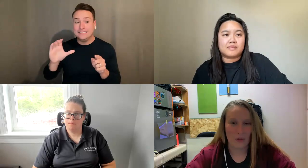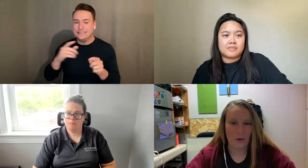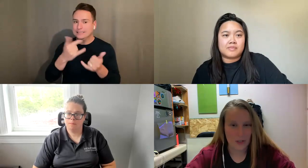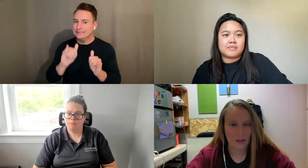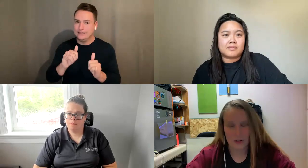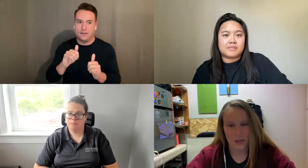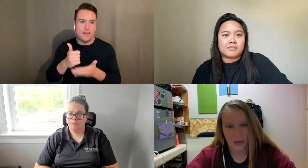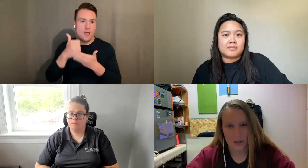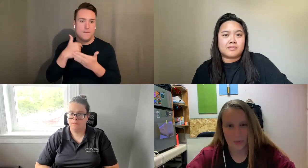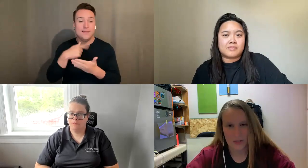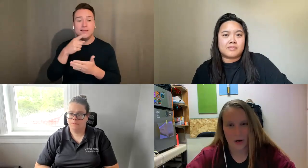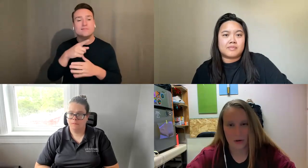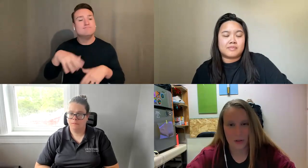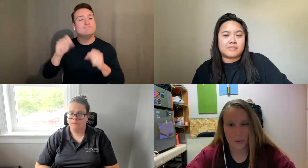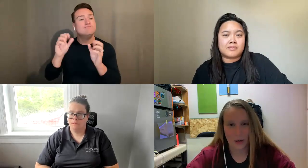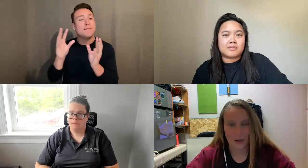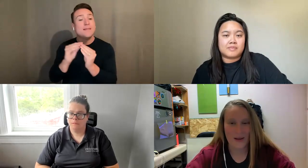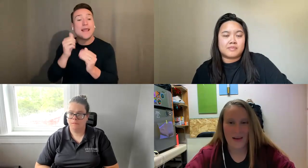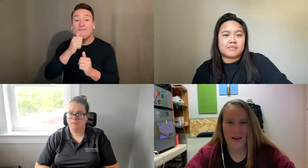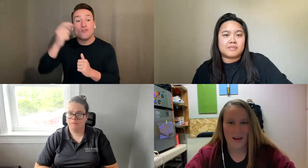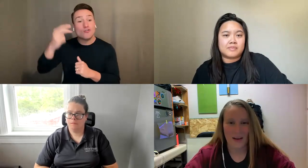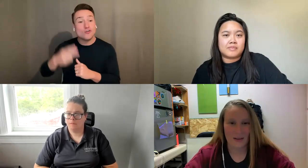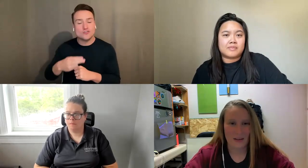every Thursday just to catch up and see how you're doing.